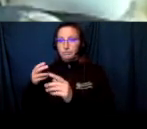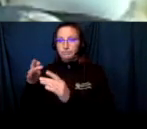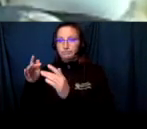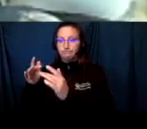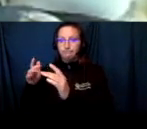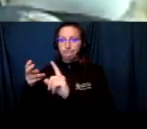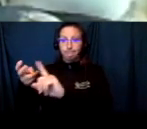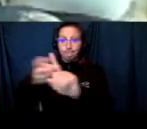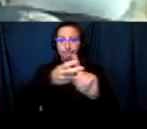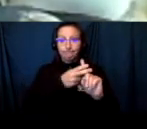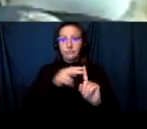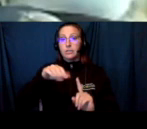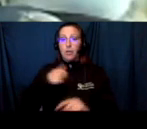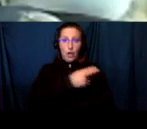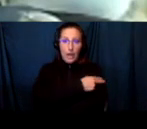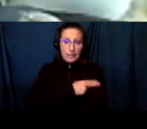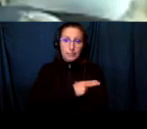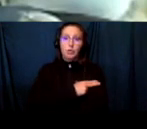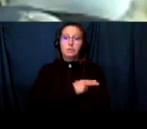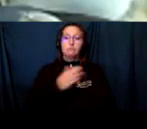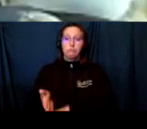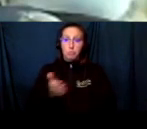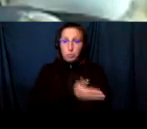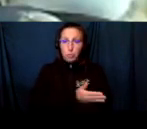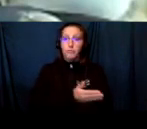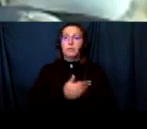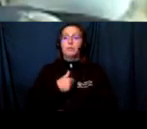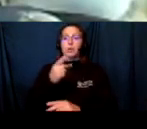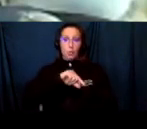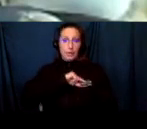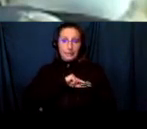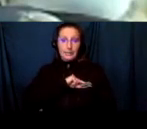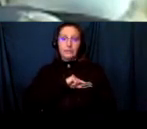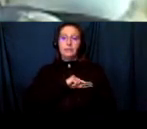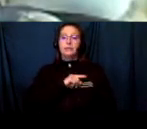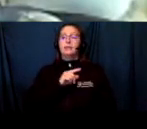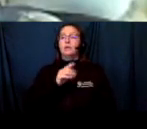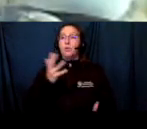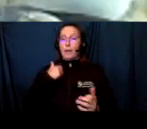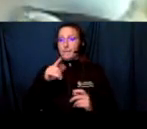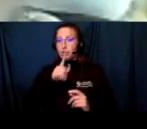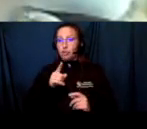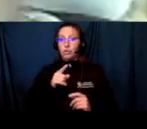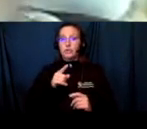efforts so that we can make sure that kids are not getting referred to Children's without having a